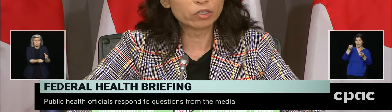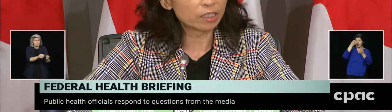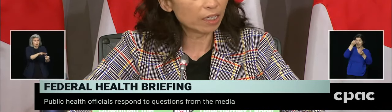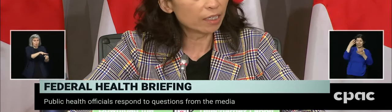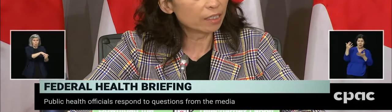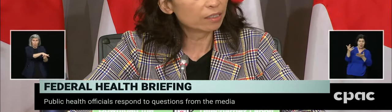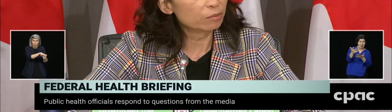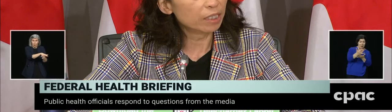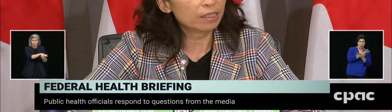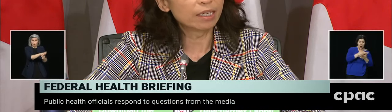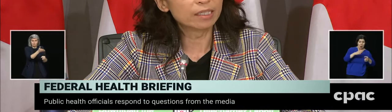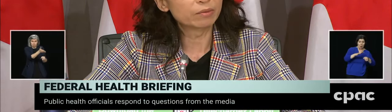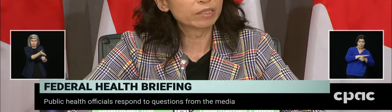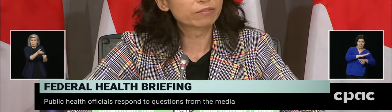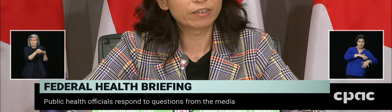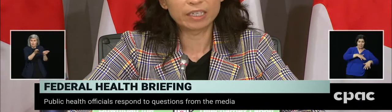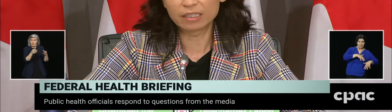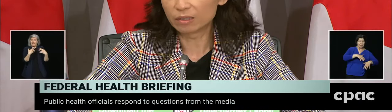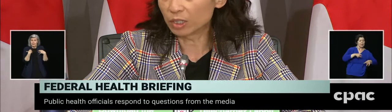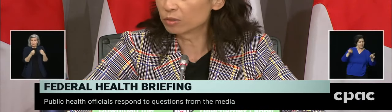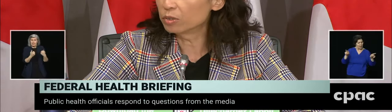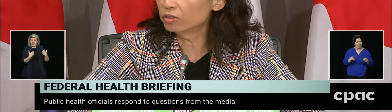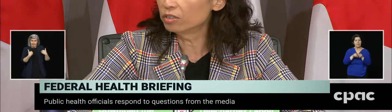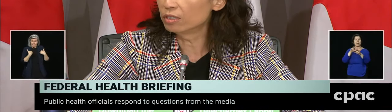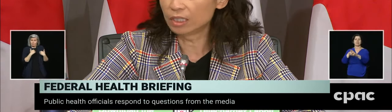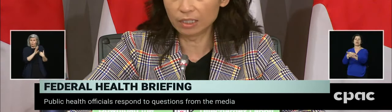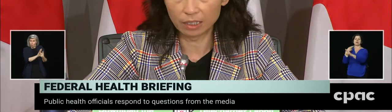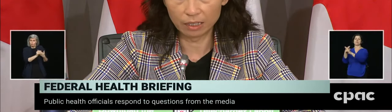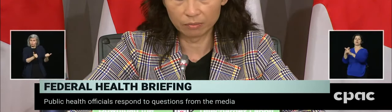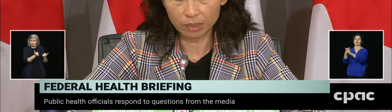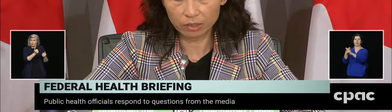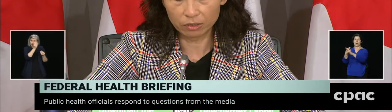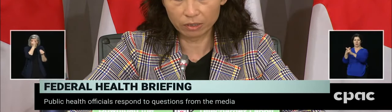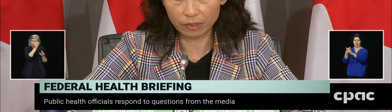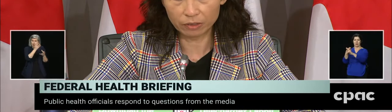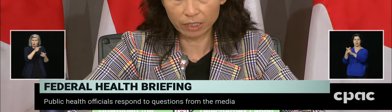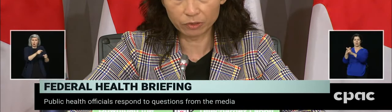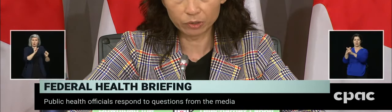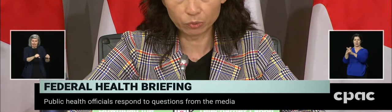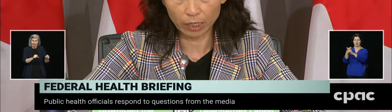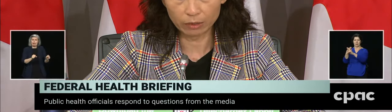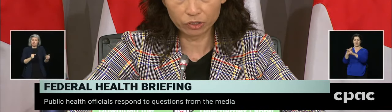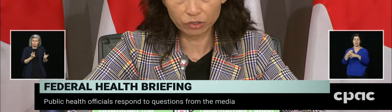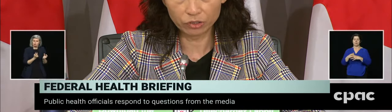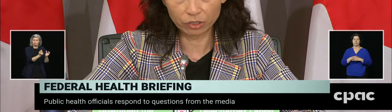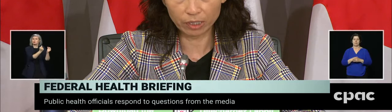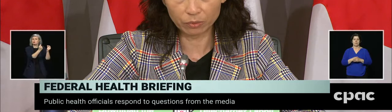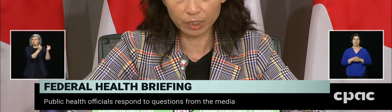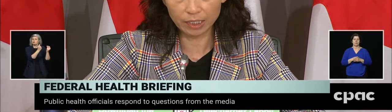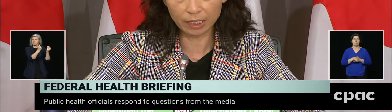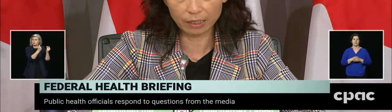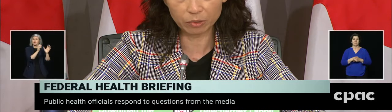PUBLIC HEALTH HAVE THE INFORMATION TO ACT. BUT WE WOULD OF COURSE LIKE IT